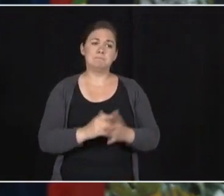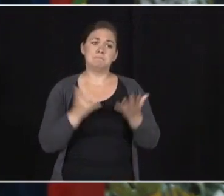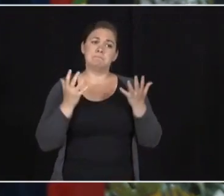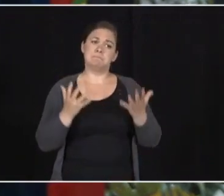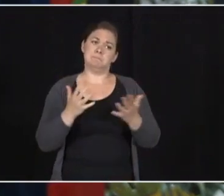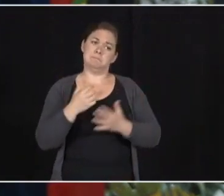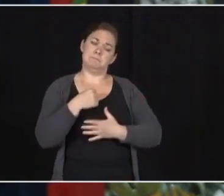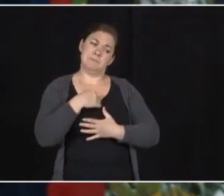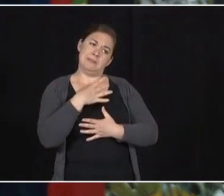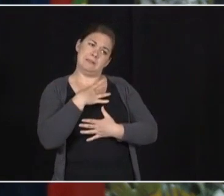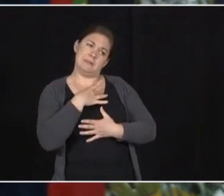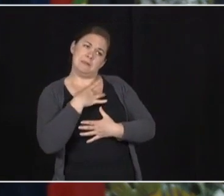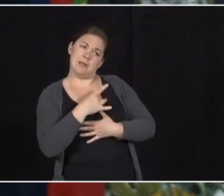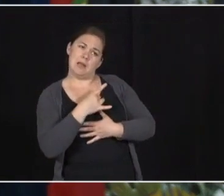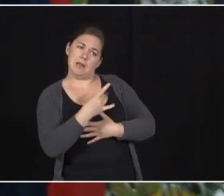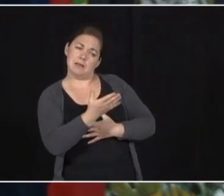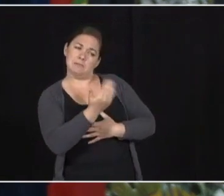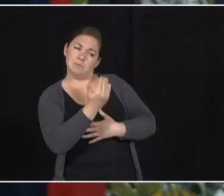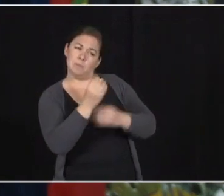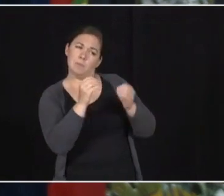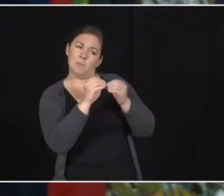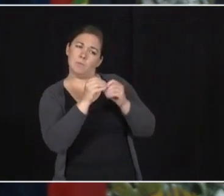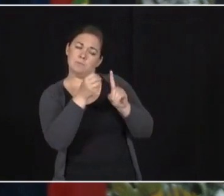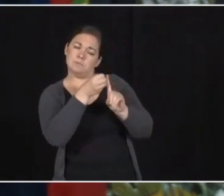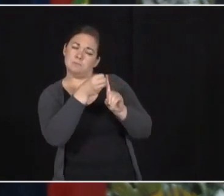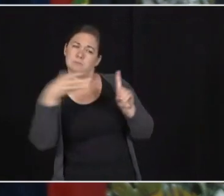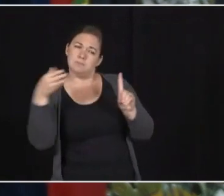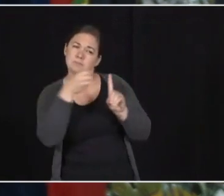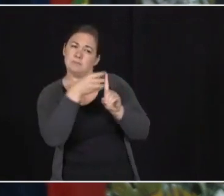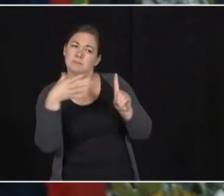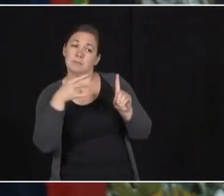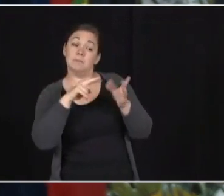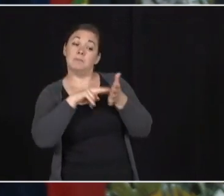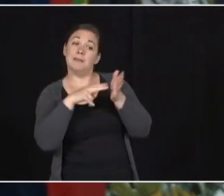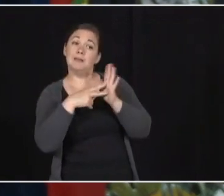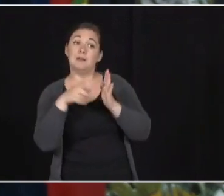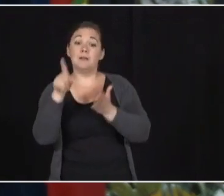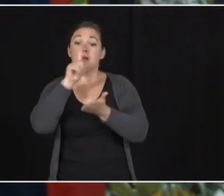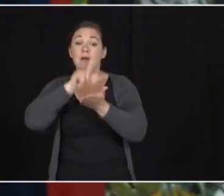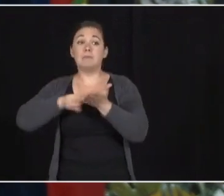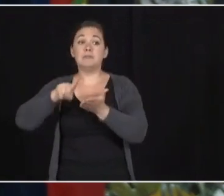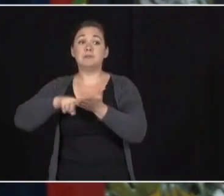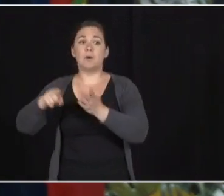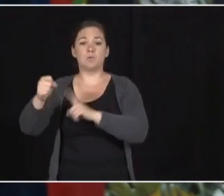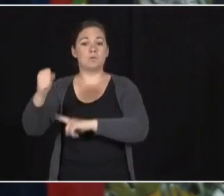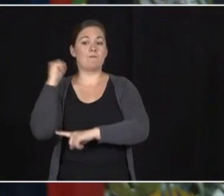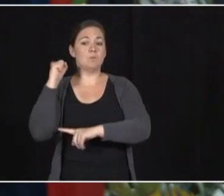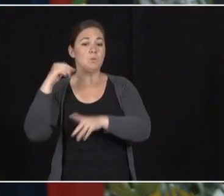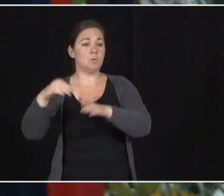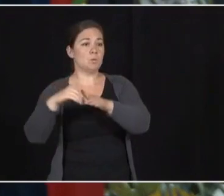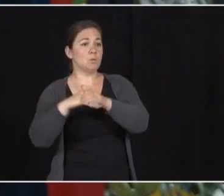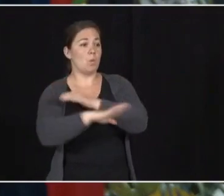I would like to hear more about this because if inspectors were refusing to go and, why didn't to our government acted far sooner